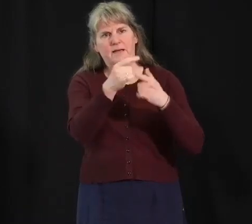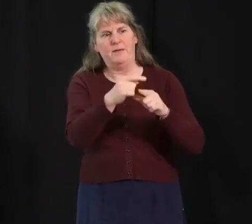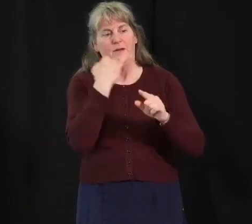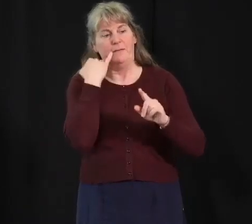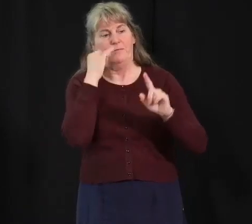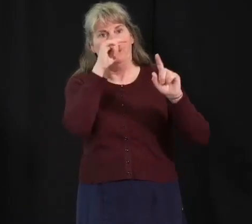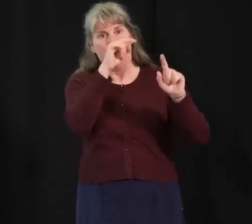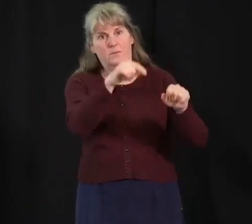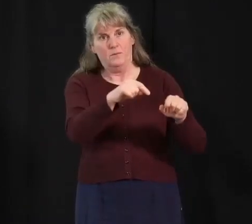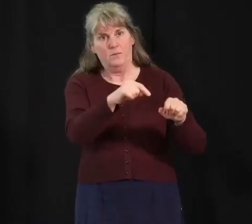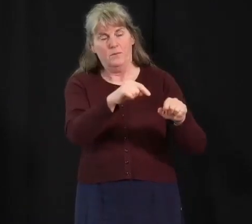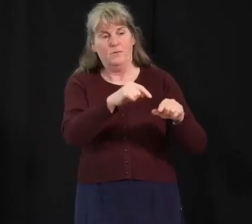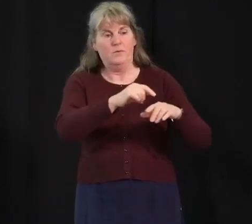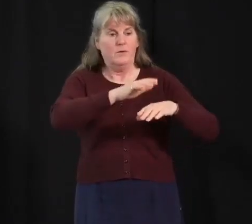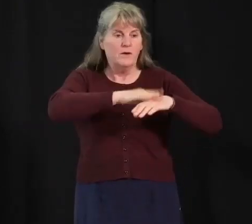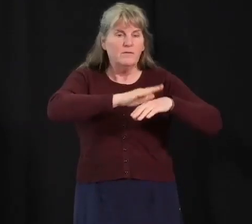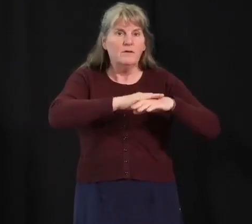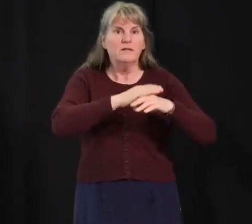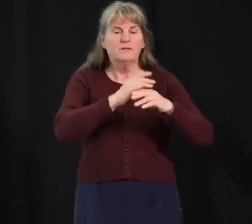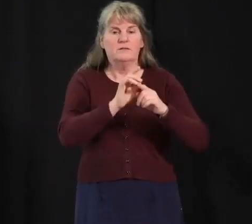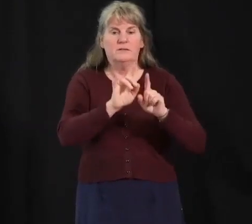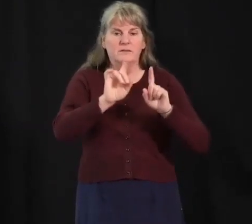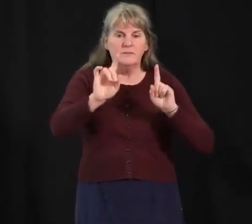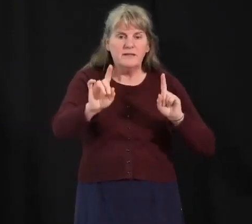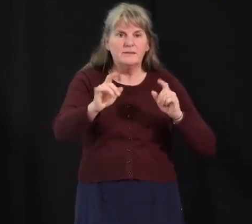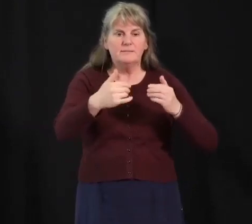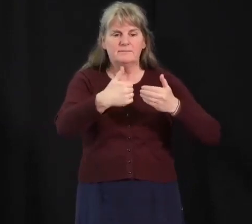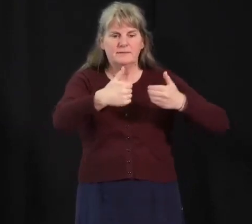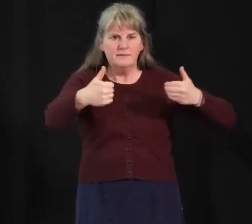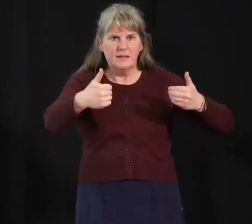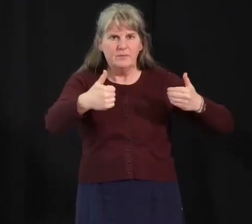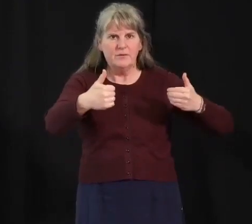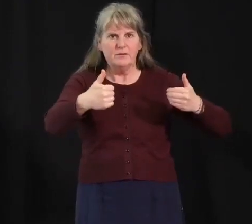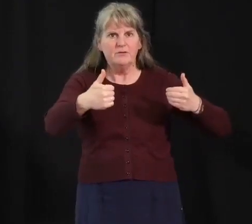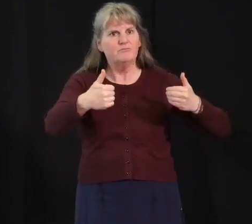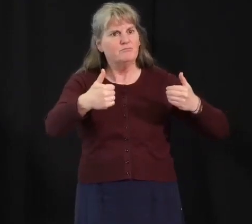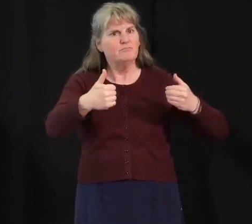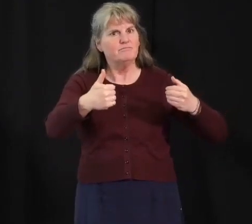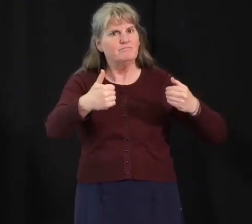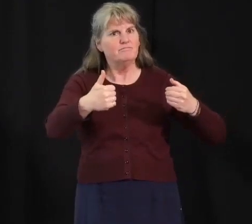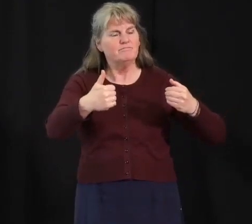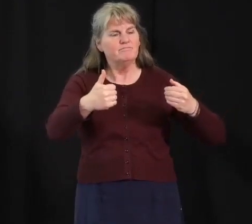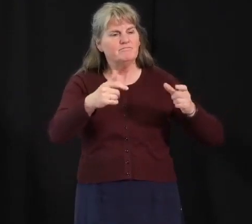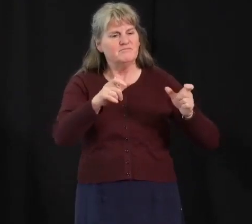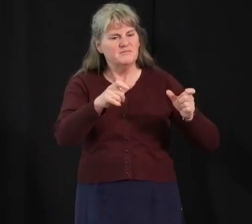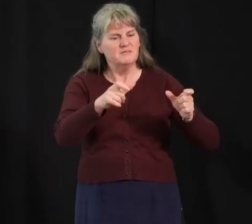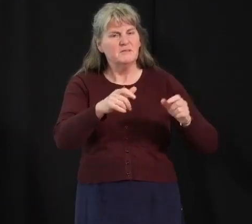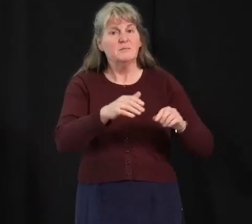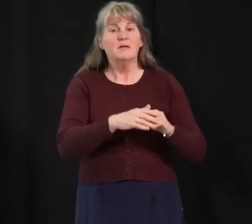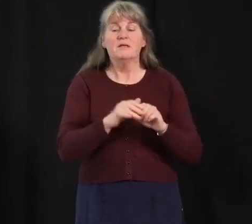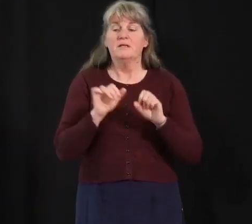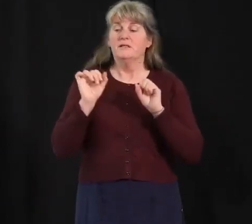campgrounds that are made in an attempt to respect potential